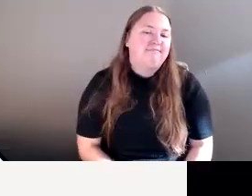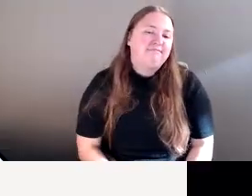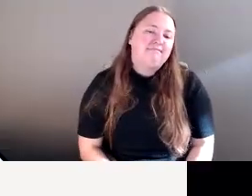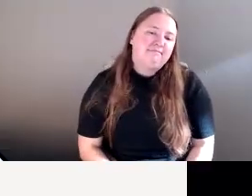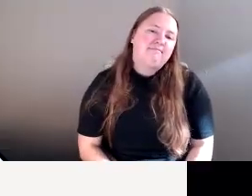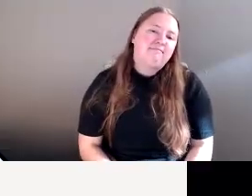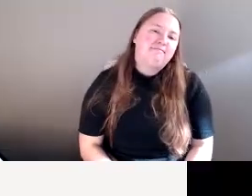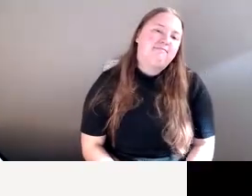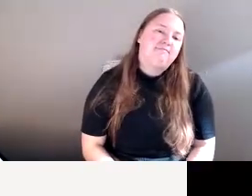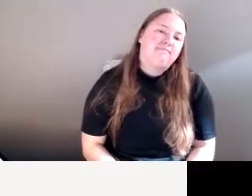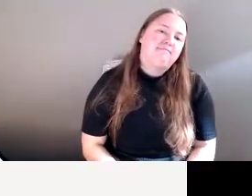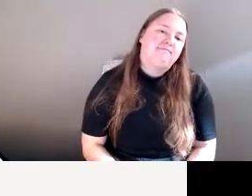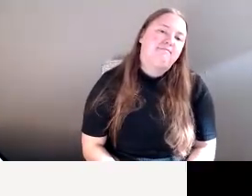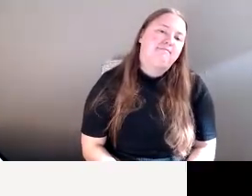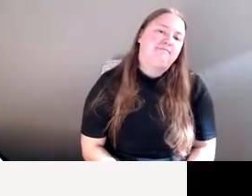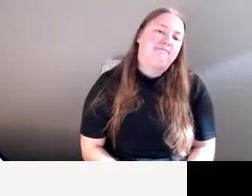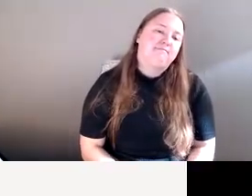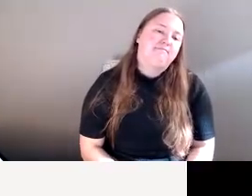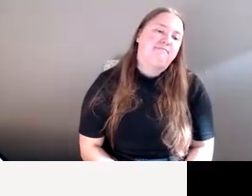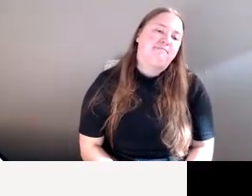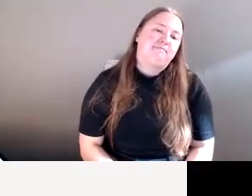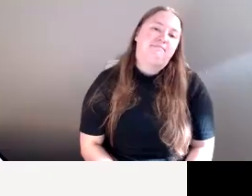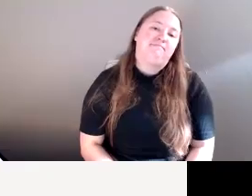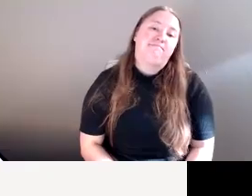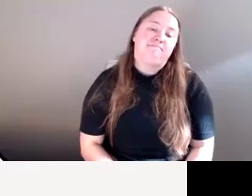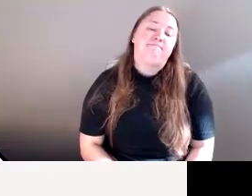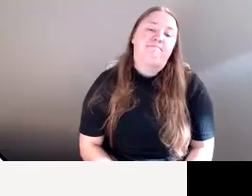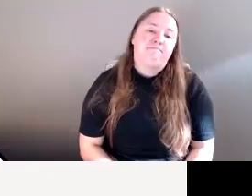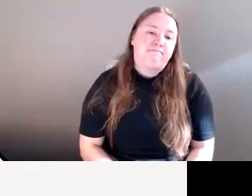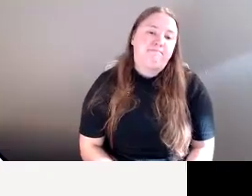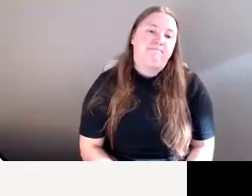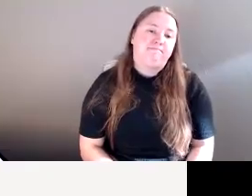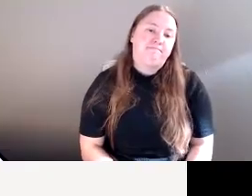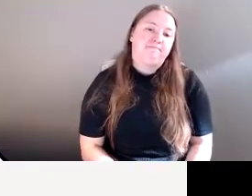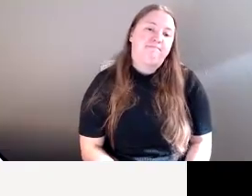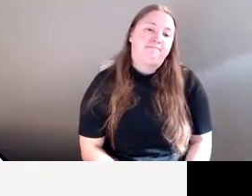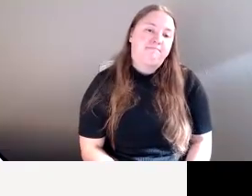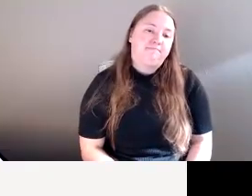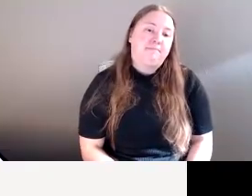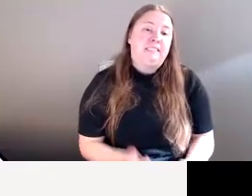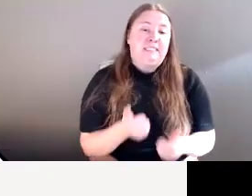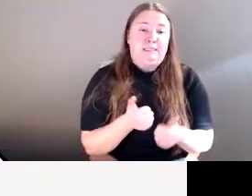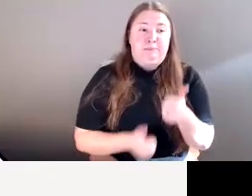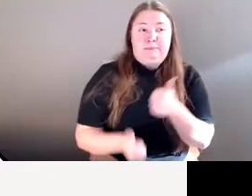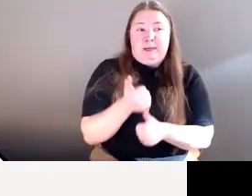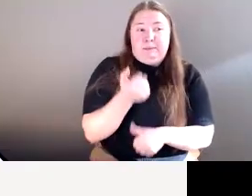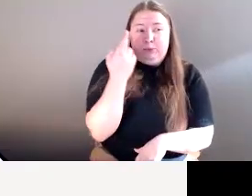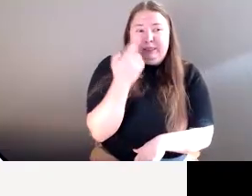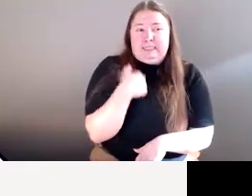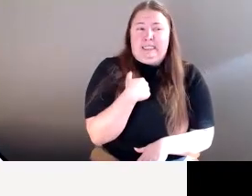The primary reason that I was hesitant to share new quizzes